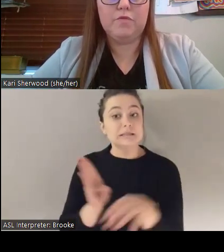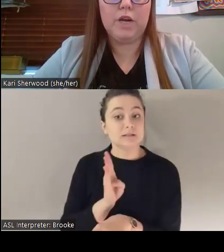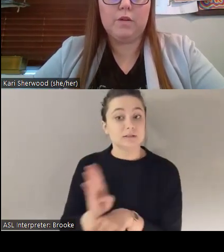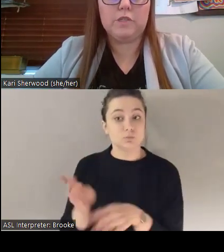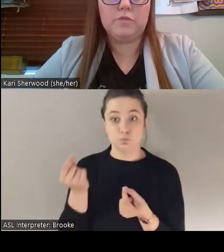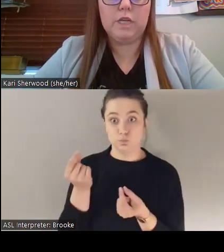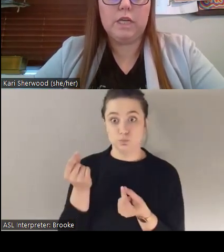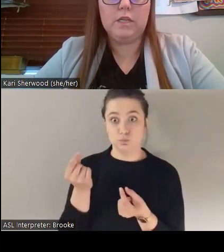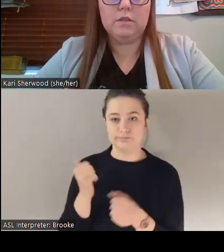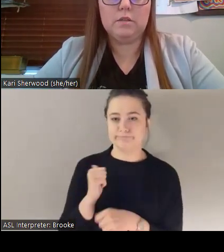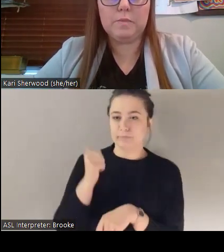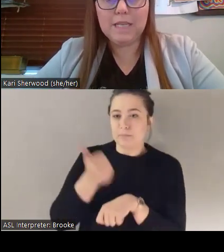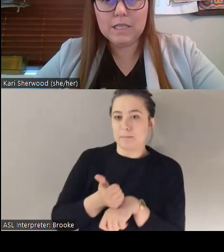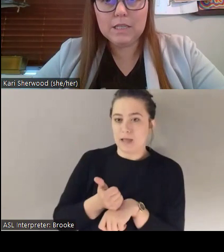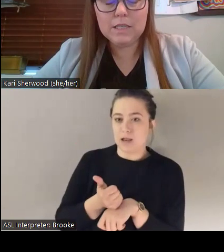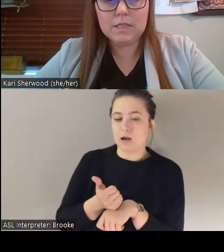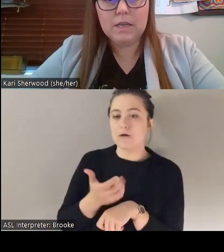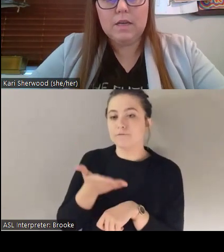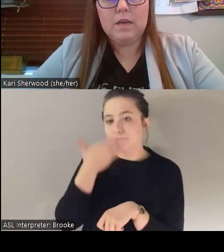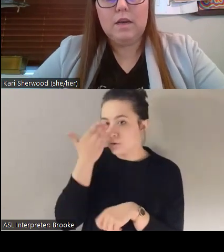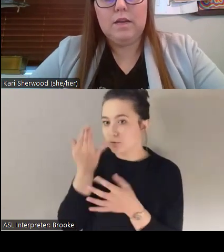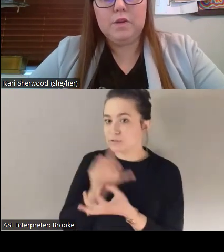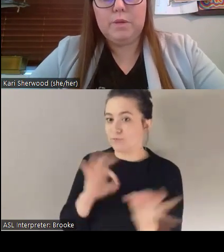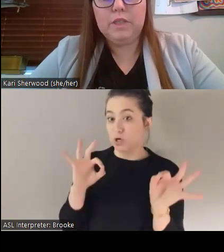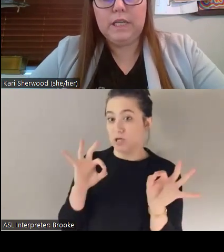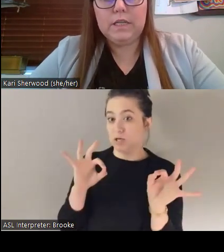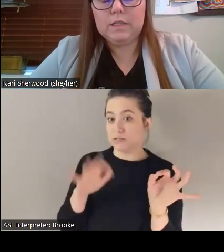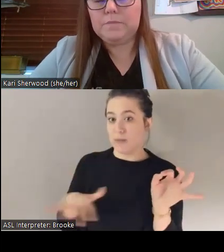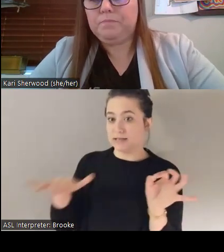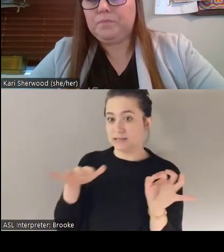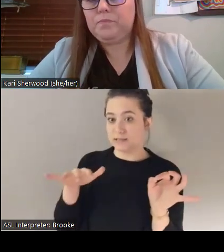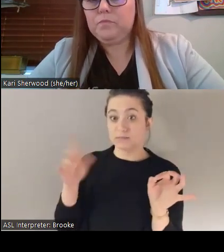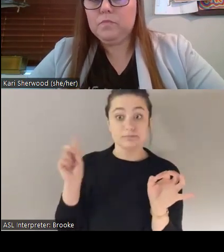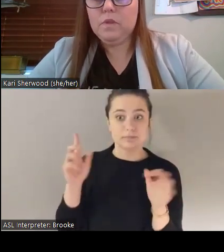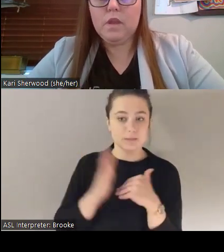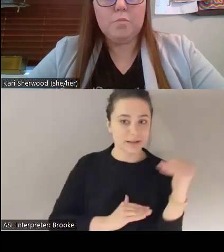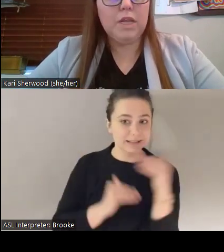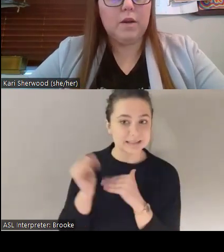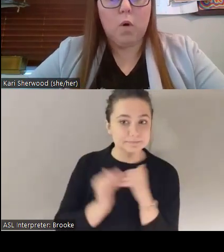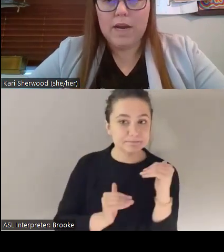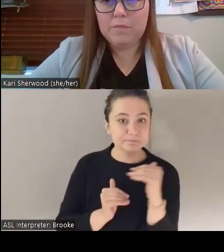fragrance free spaces in their building, play quiet